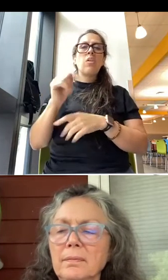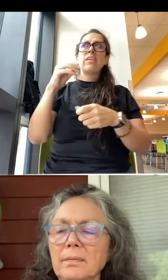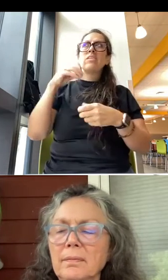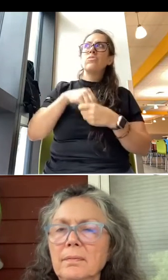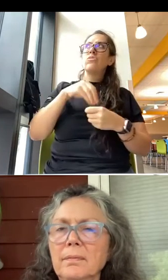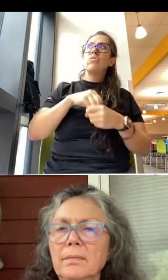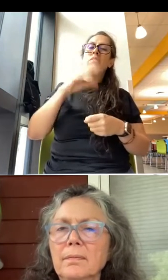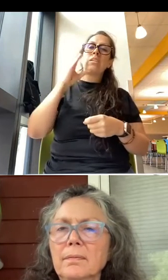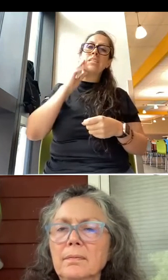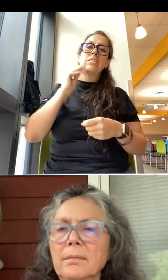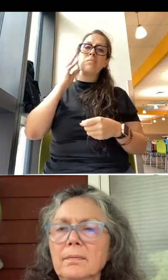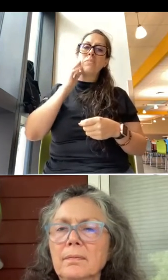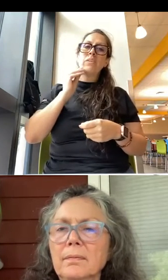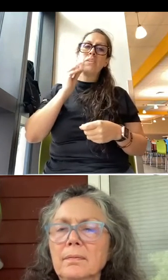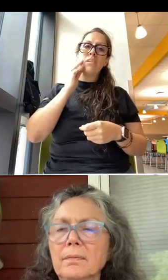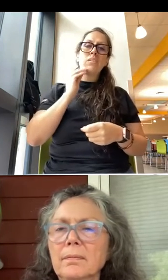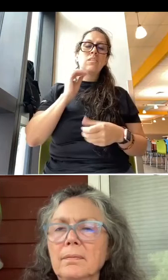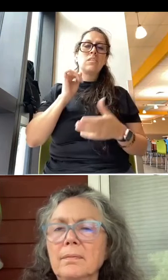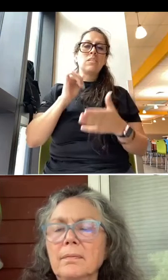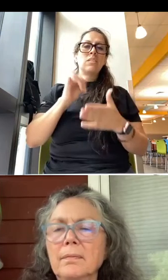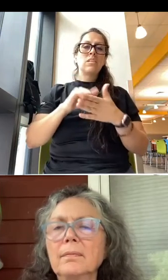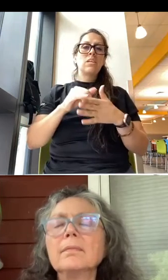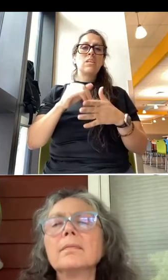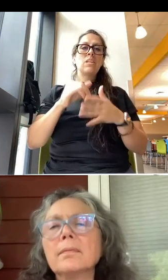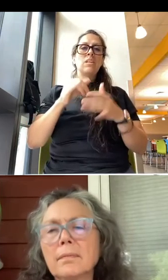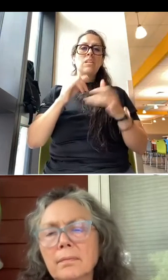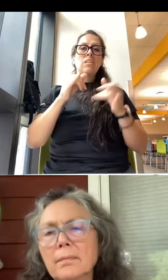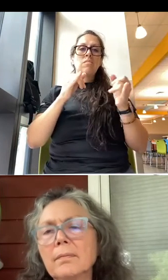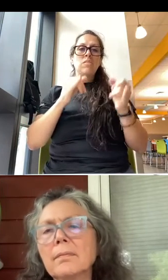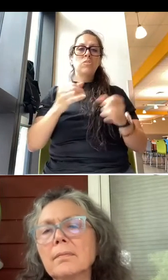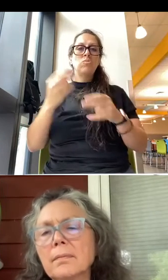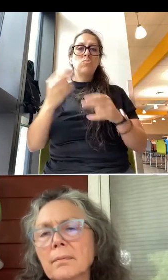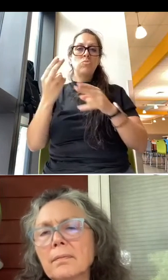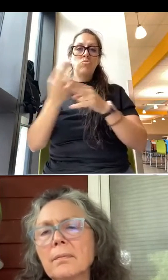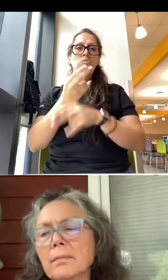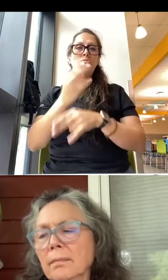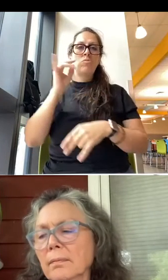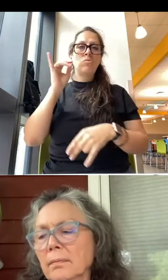one movement of the piece that's going to utilize biofeedback, um, with uh, like